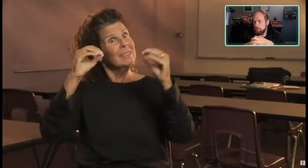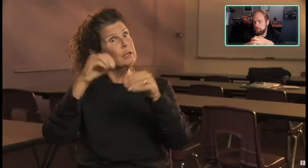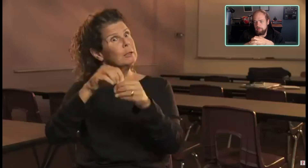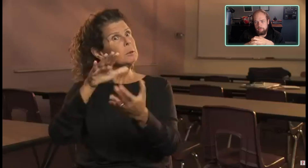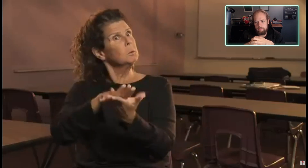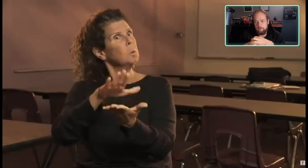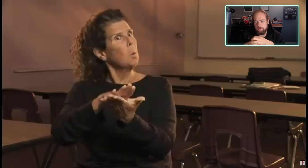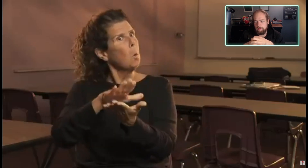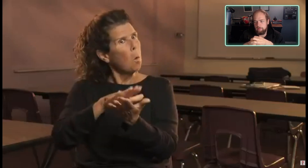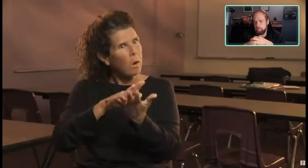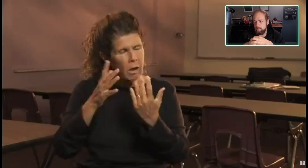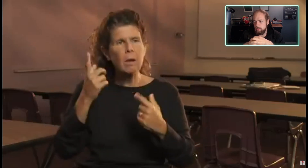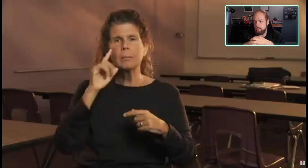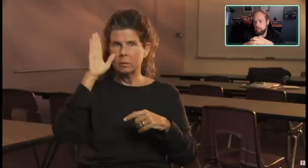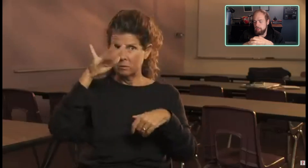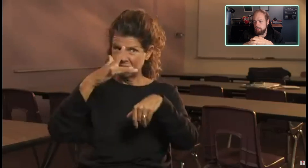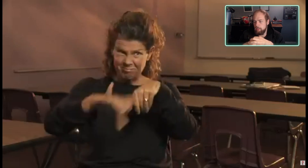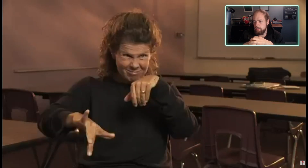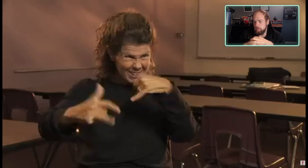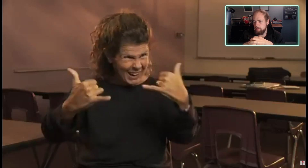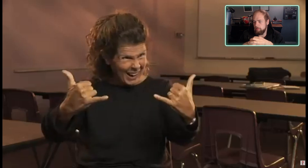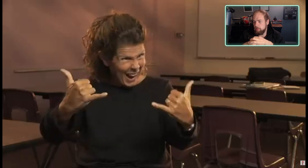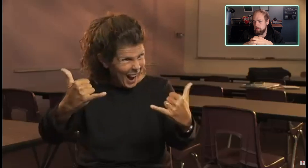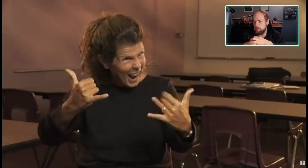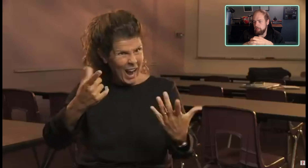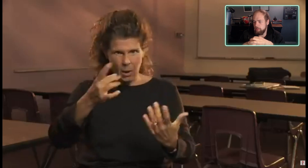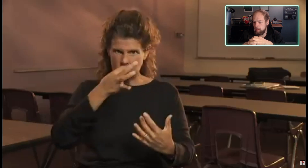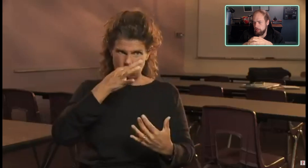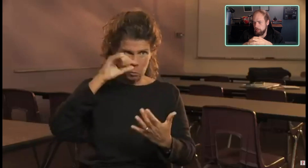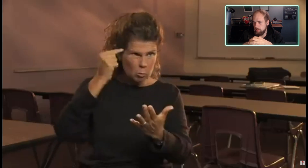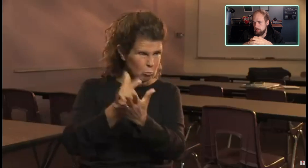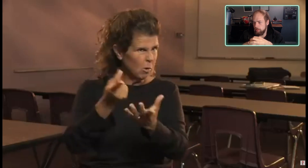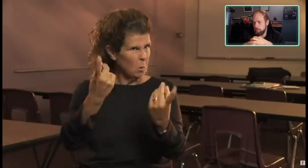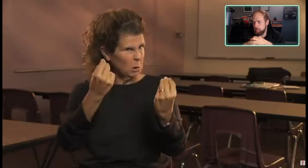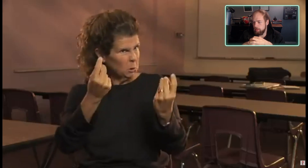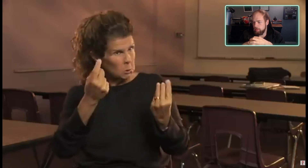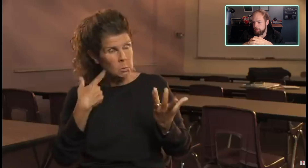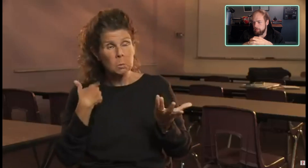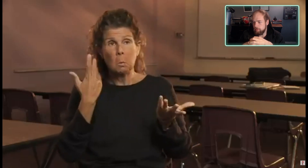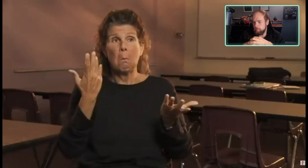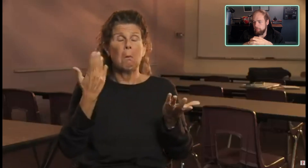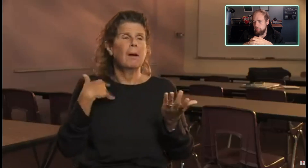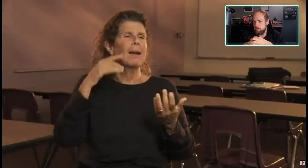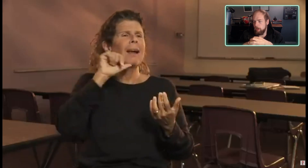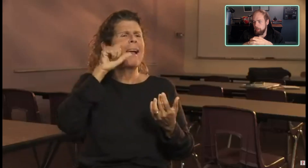I would work as an ASL teacher and never even considered it now that